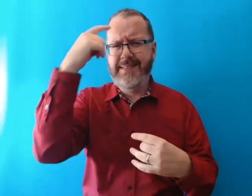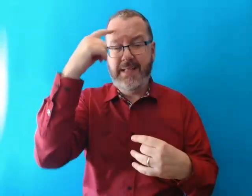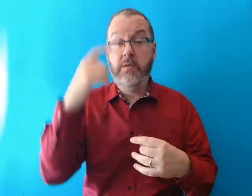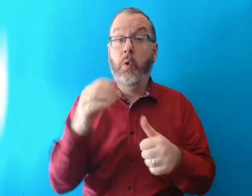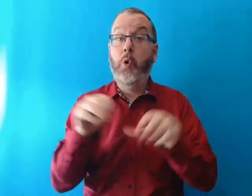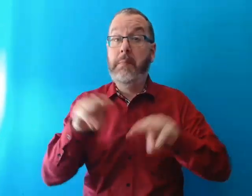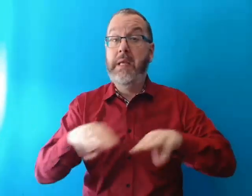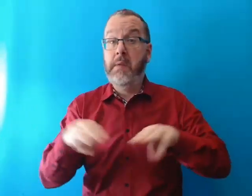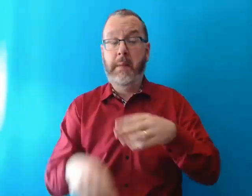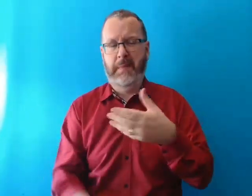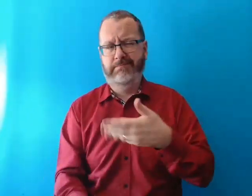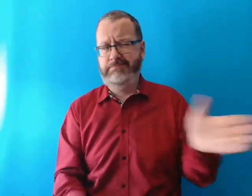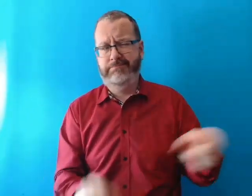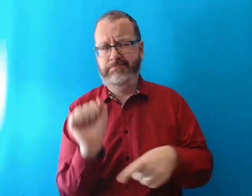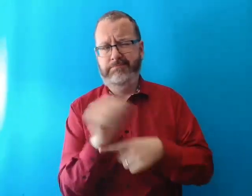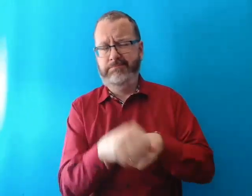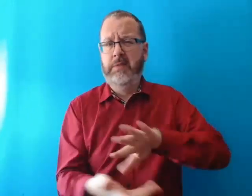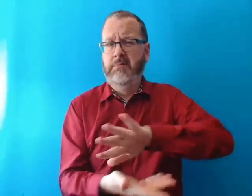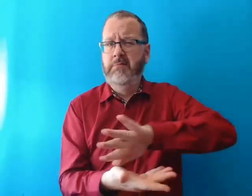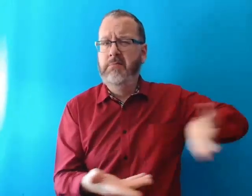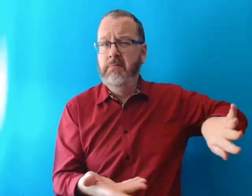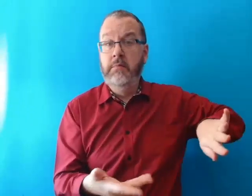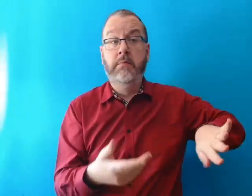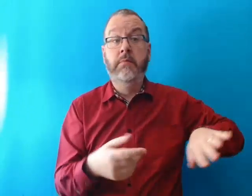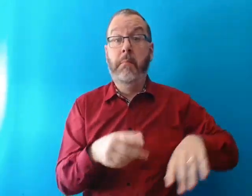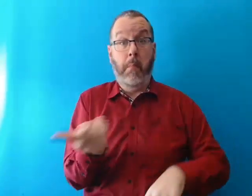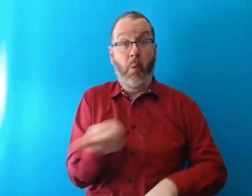were able to communicate more easily with each other,